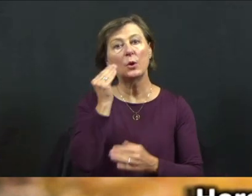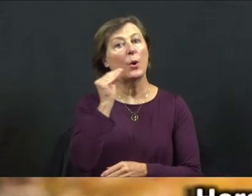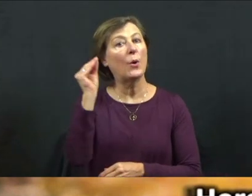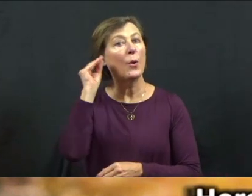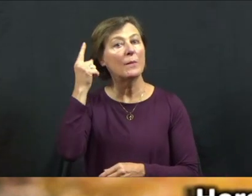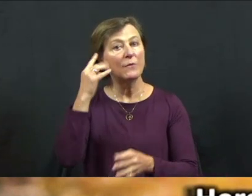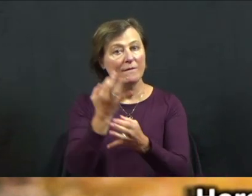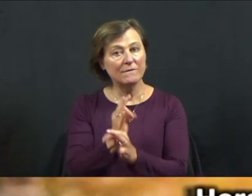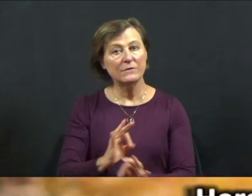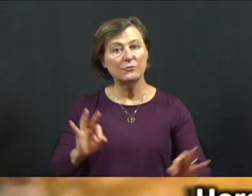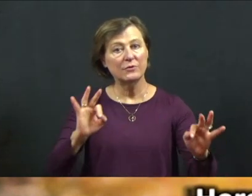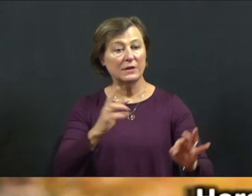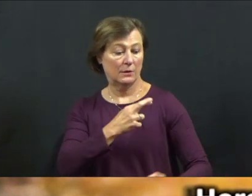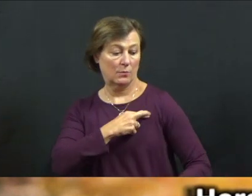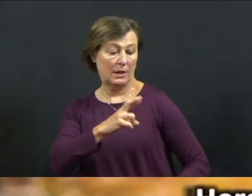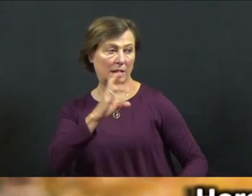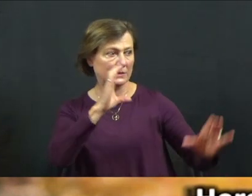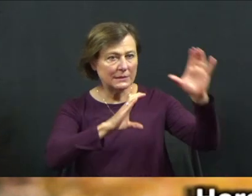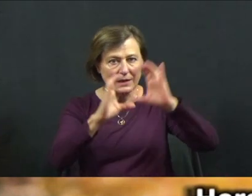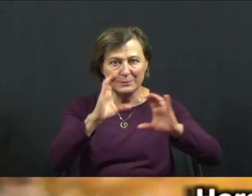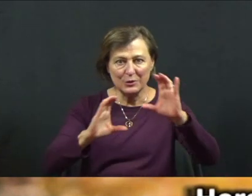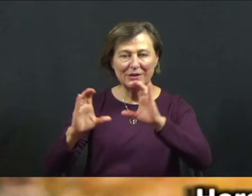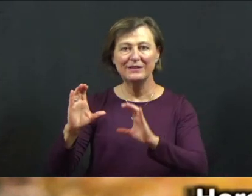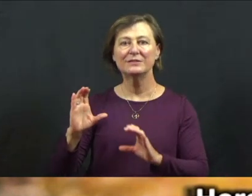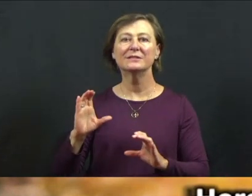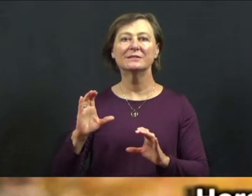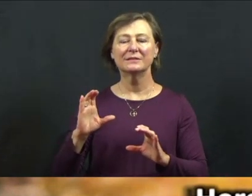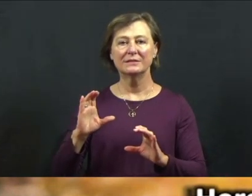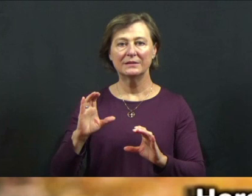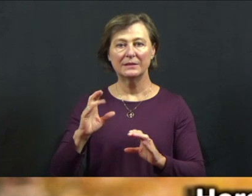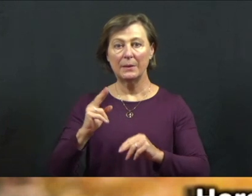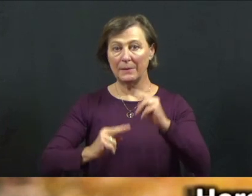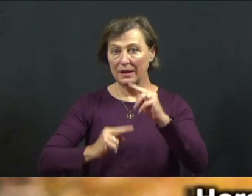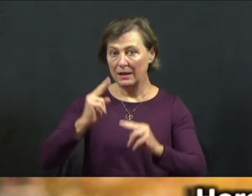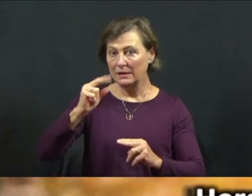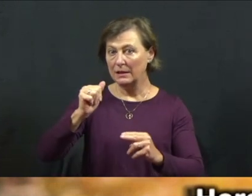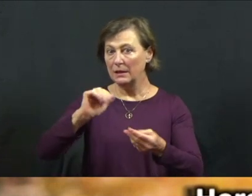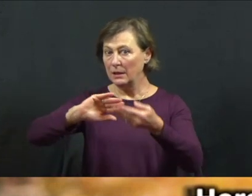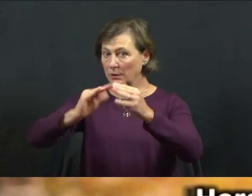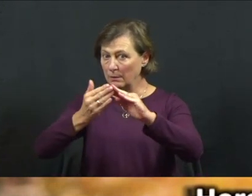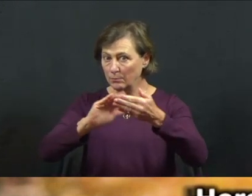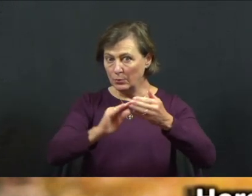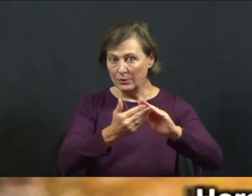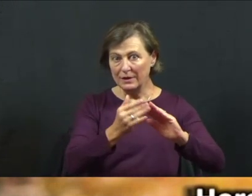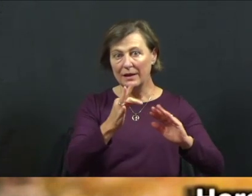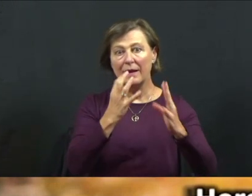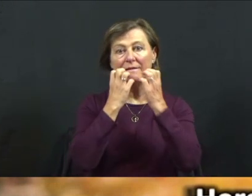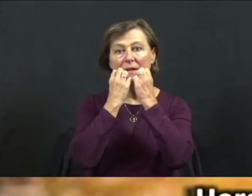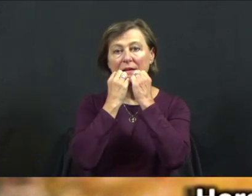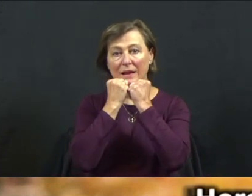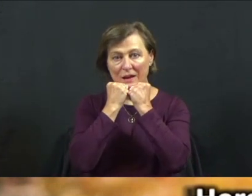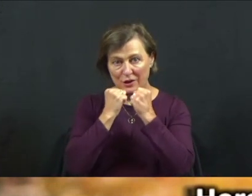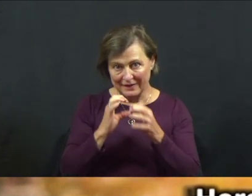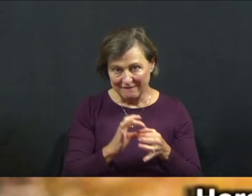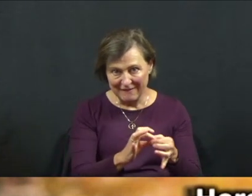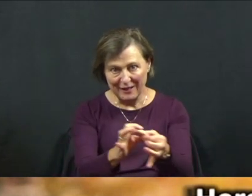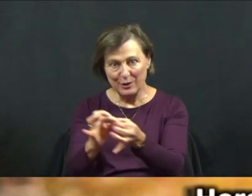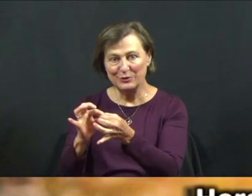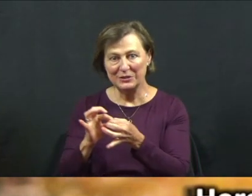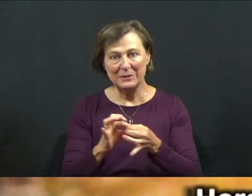for free religious exploration, build a community of caring fellowship,